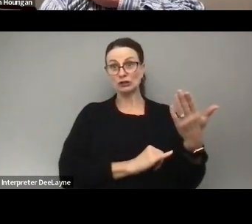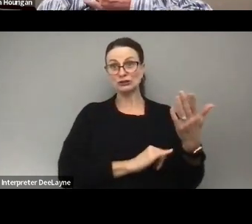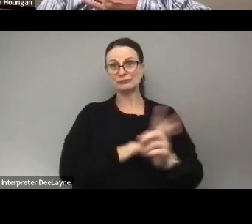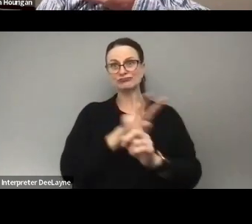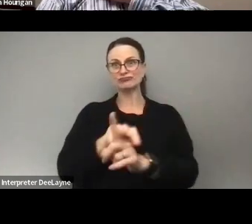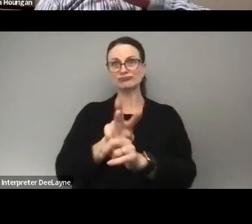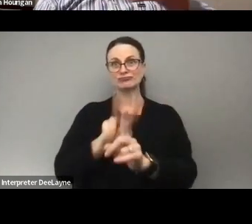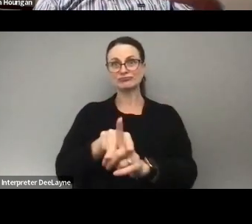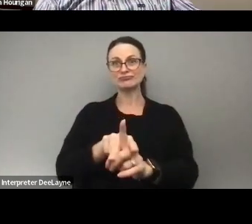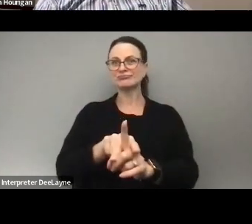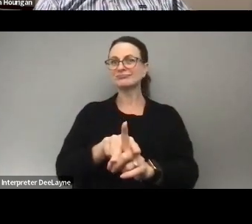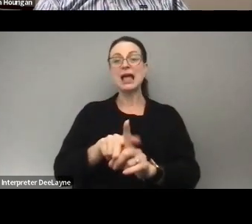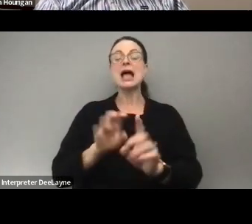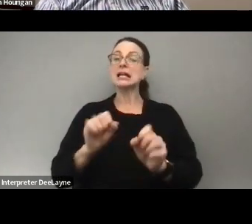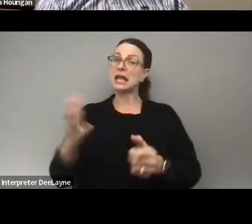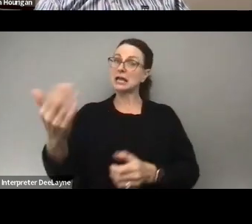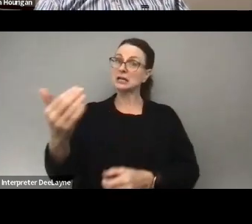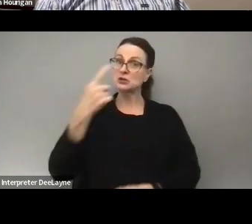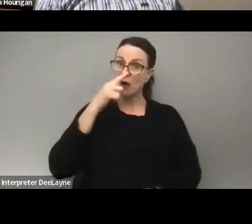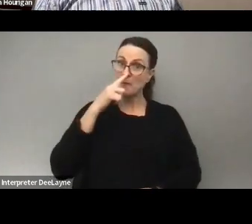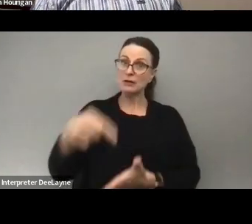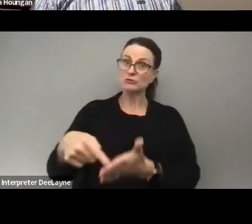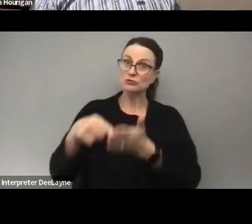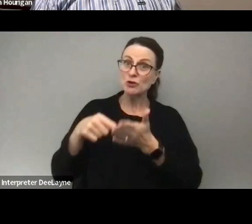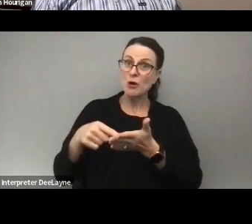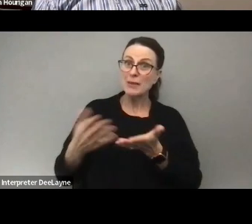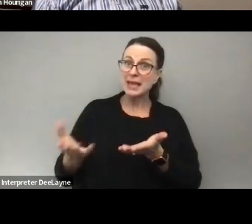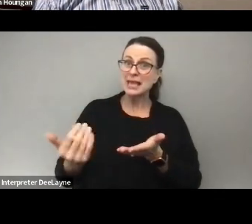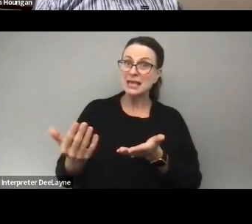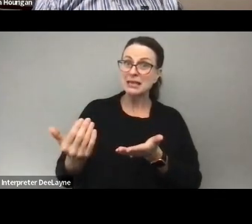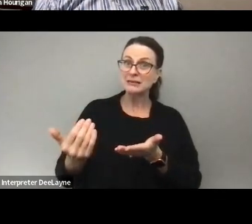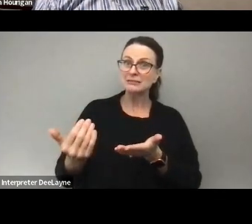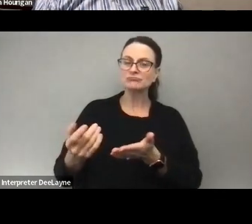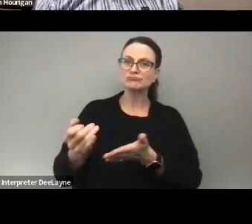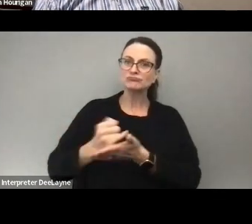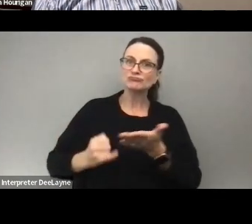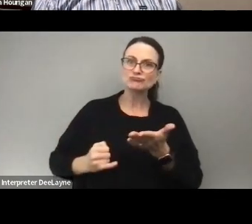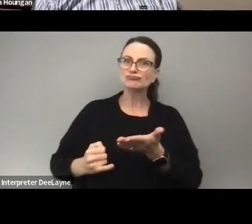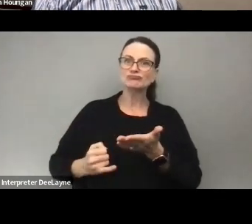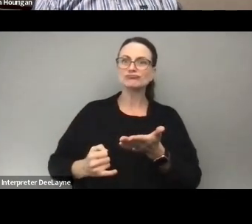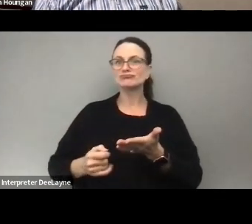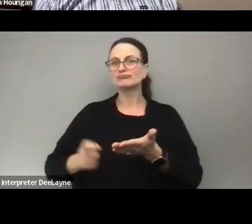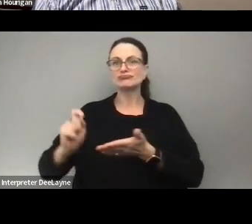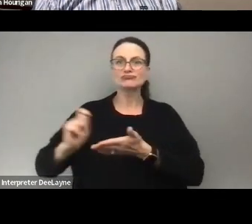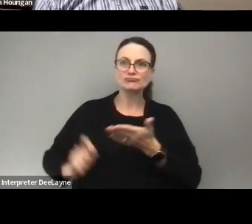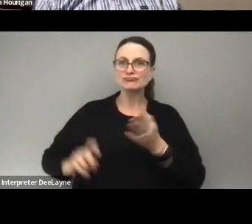would be, you know, can you show me by composing a song about the particular concept?